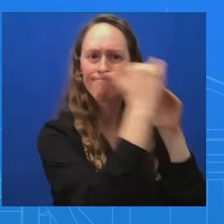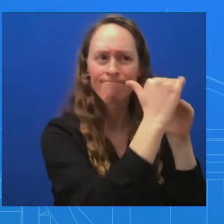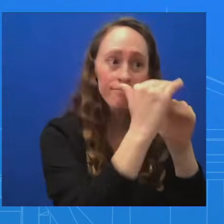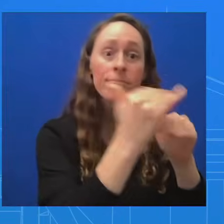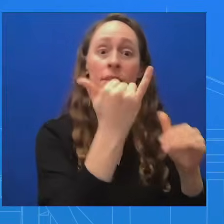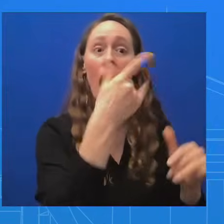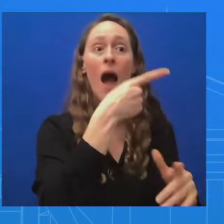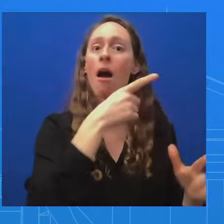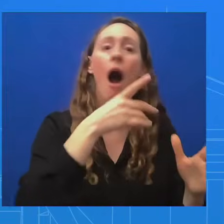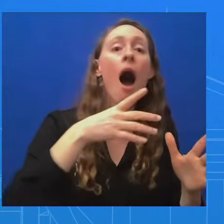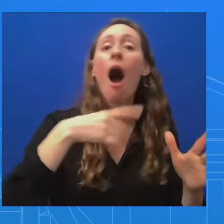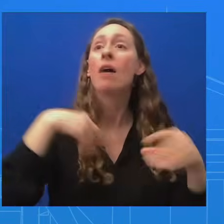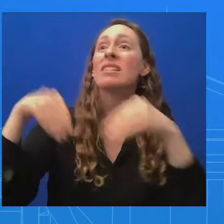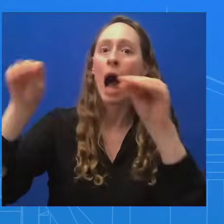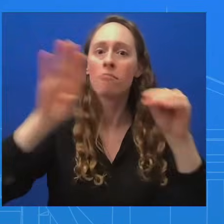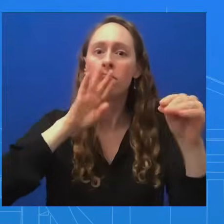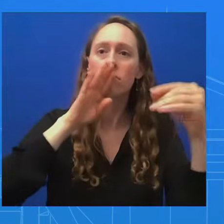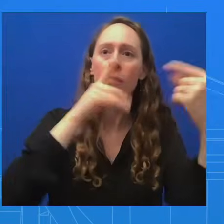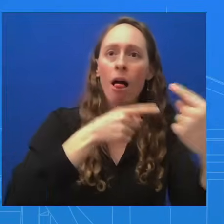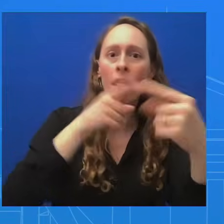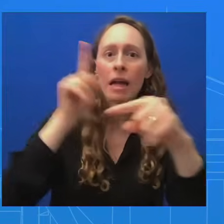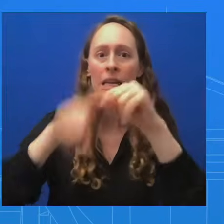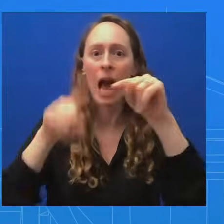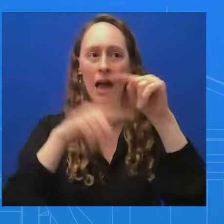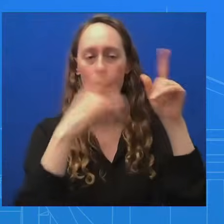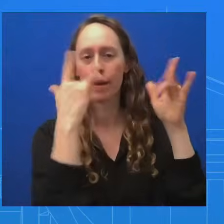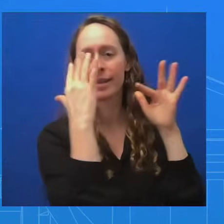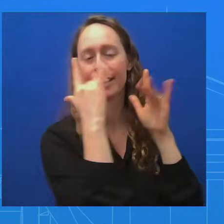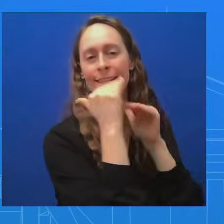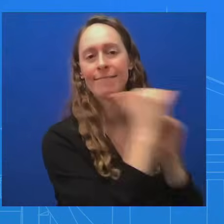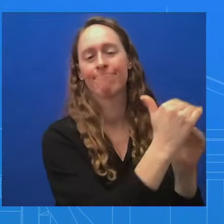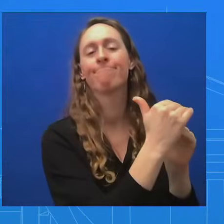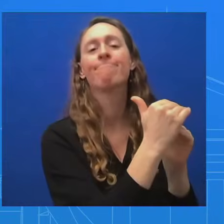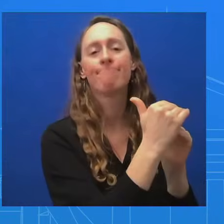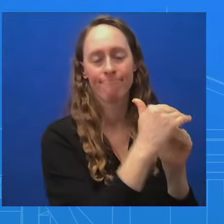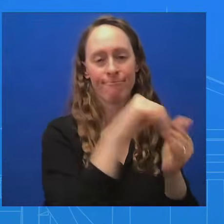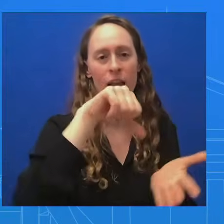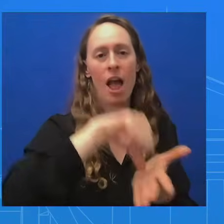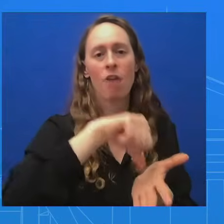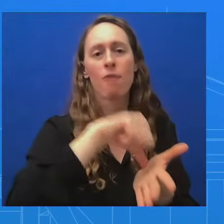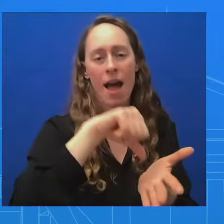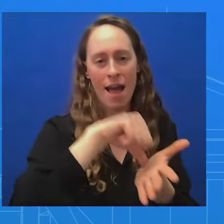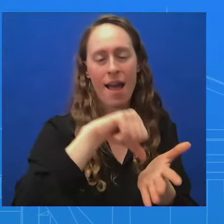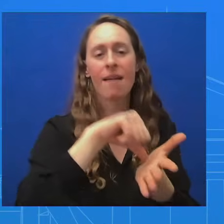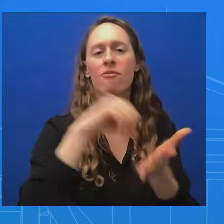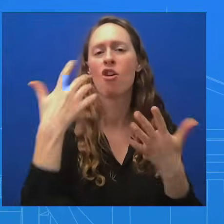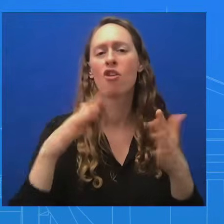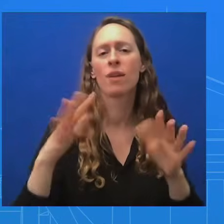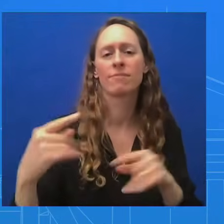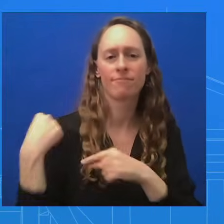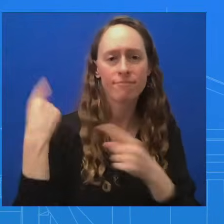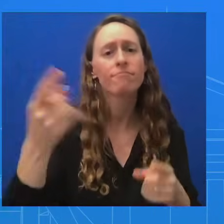But look, we also know that there's other ways that you have to push back on Iran's destabilizing behaviors,